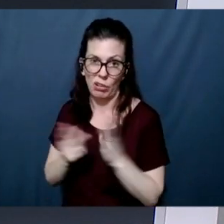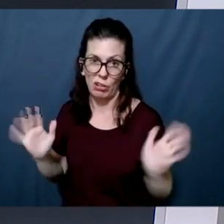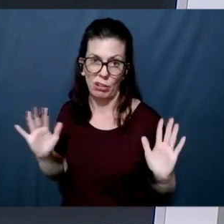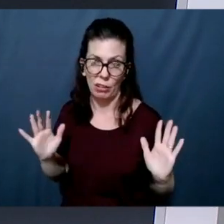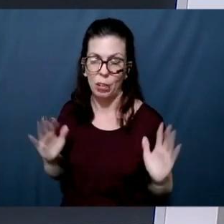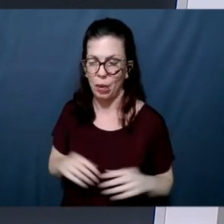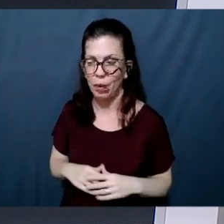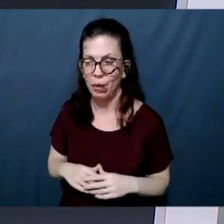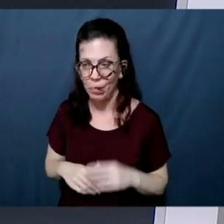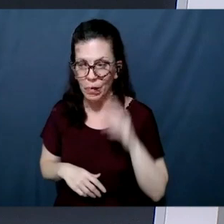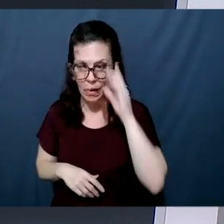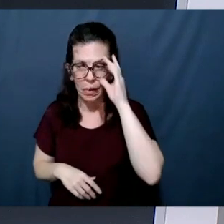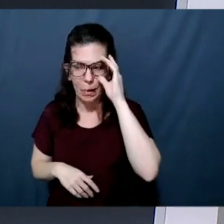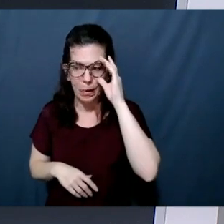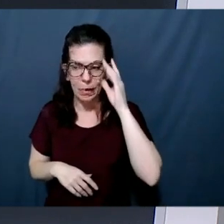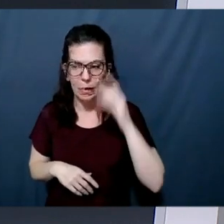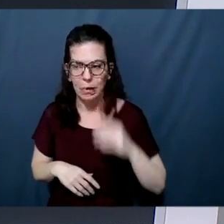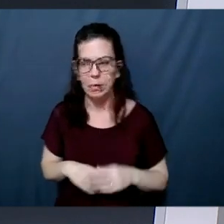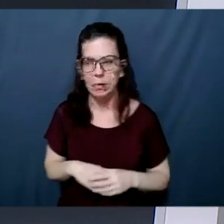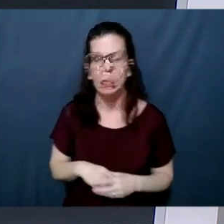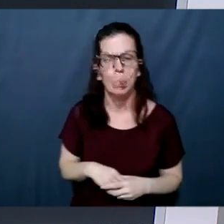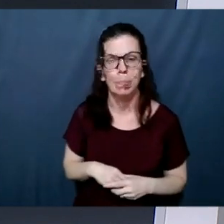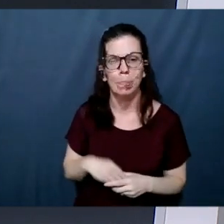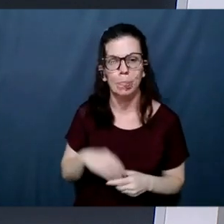What type of customers would take advantage of this?